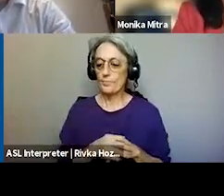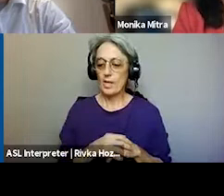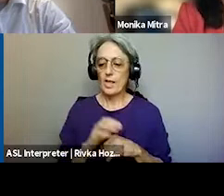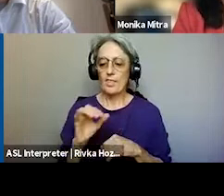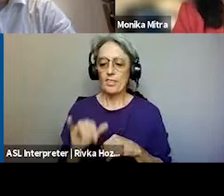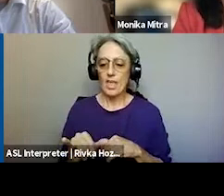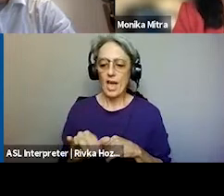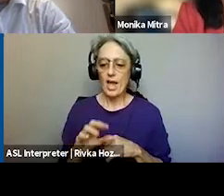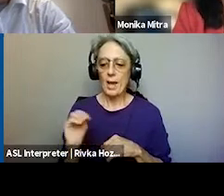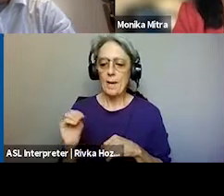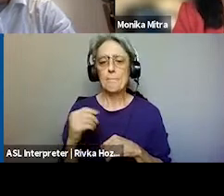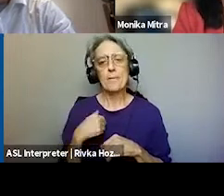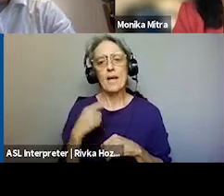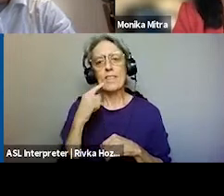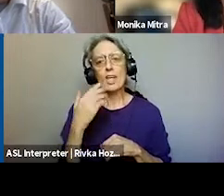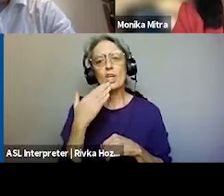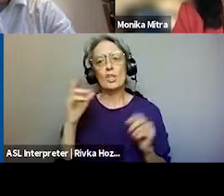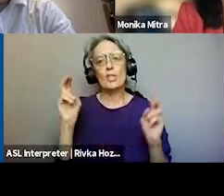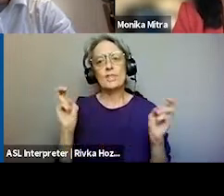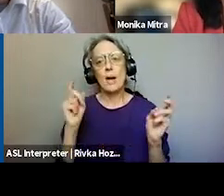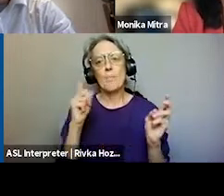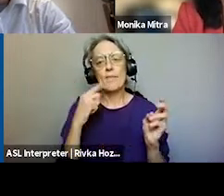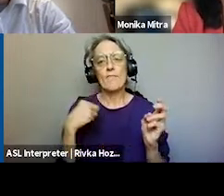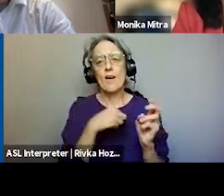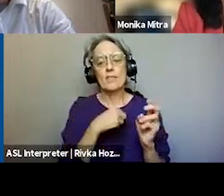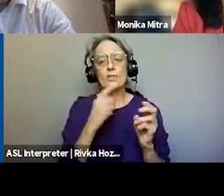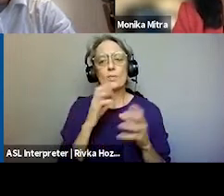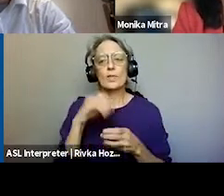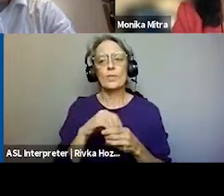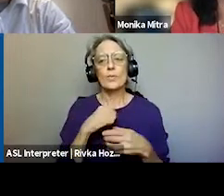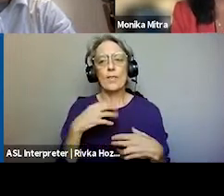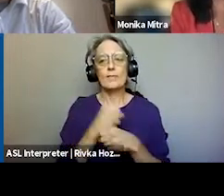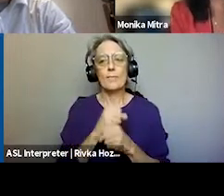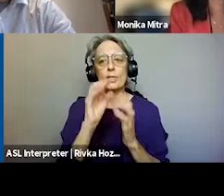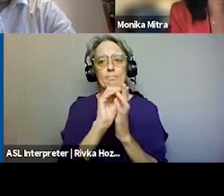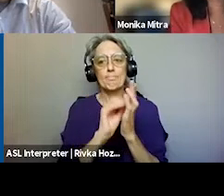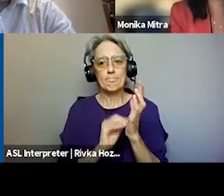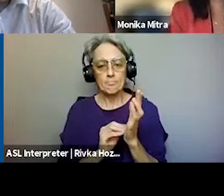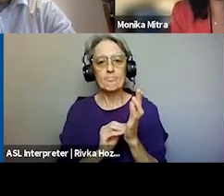a really good topic for us to include in our summary that will come out of this,